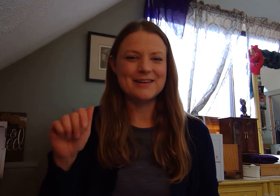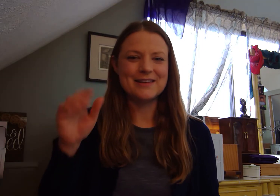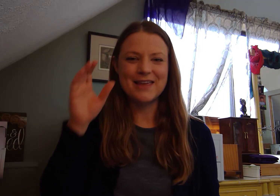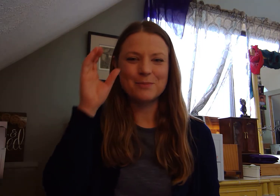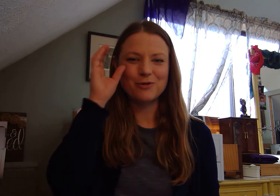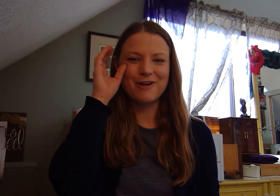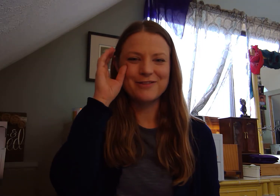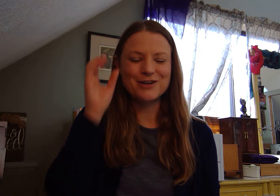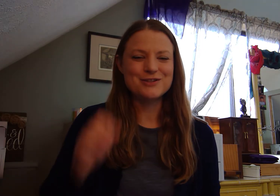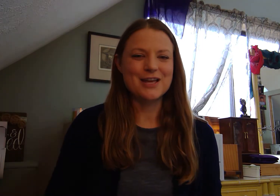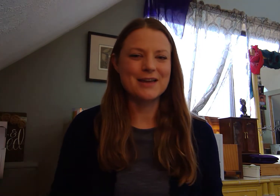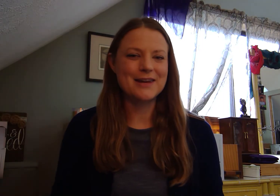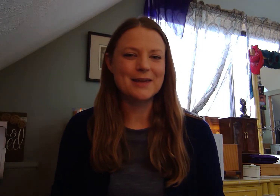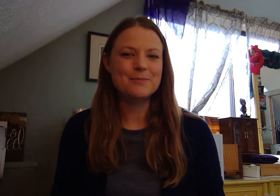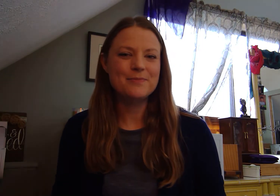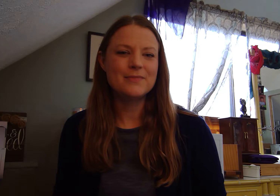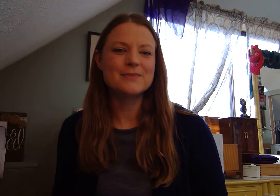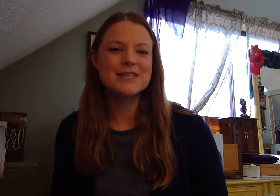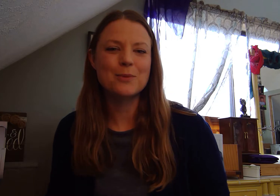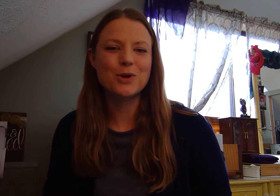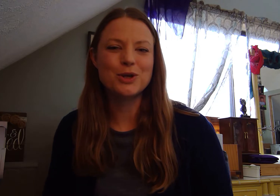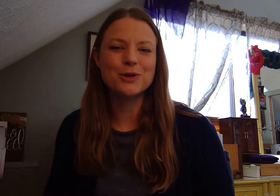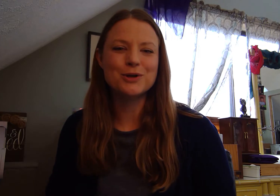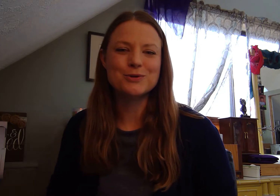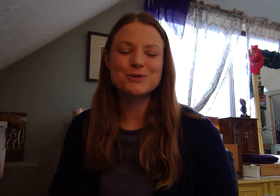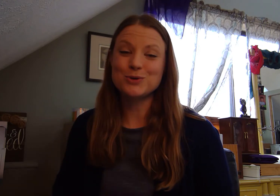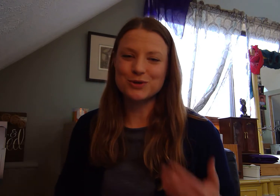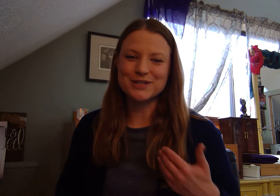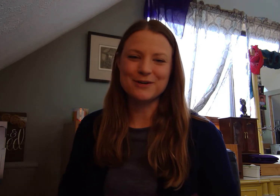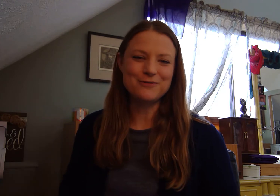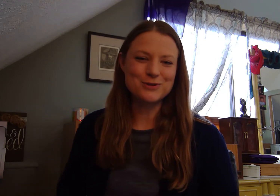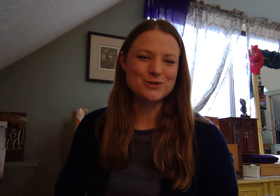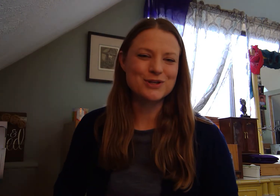and then provide their sign name same when you introduce yourself you should